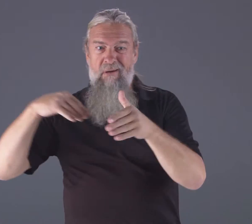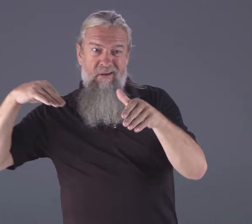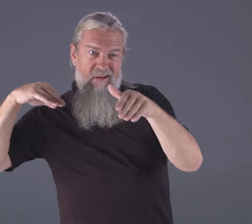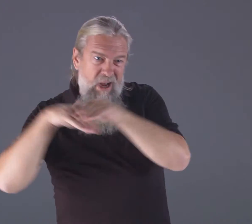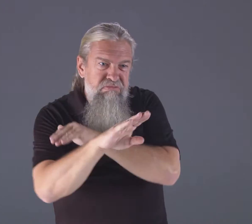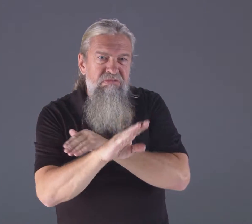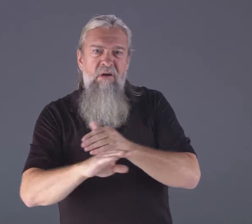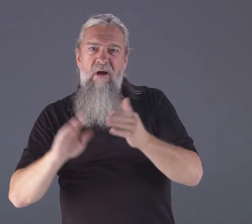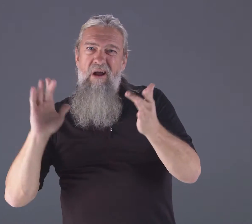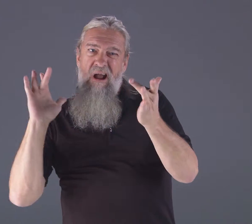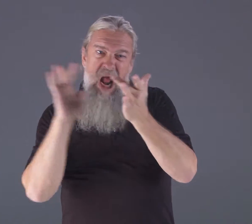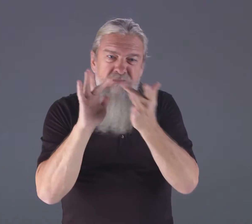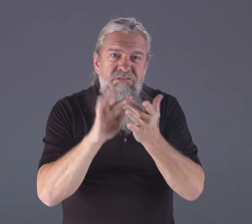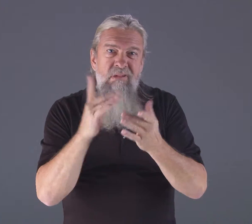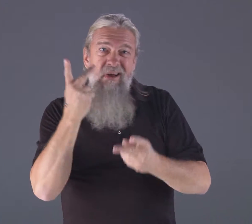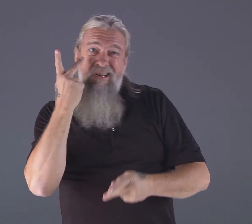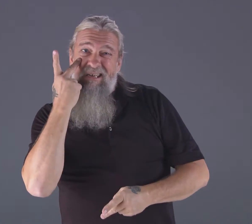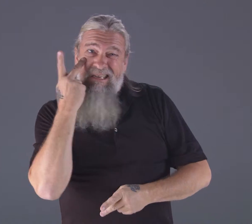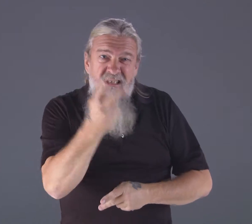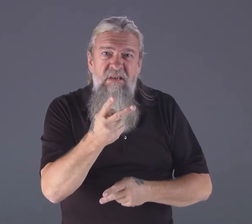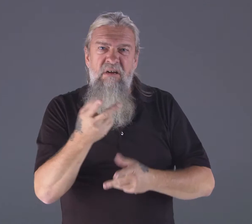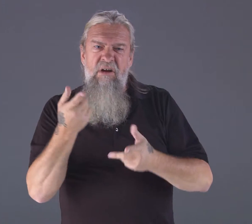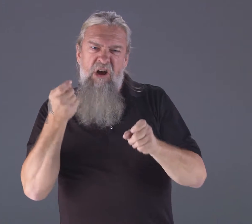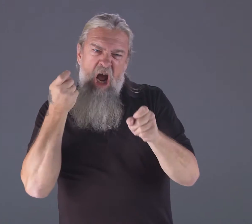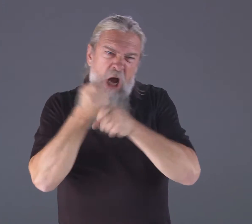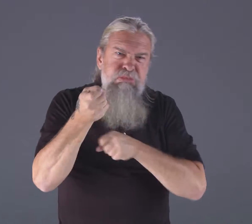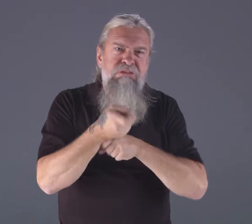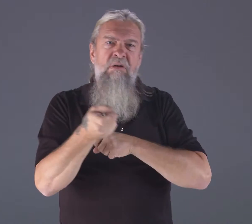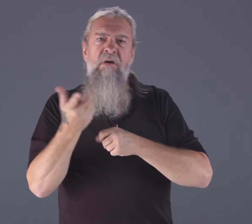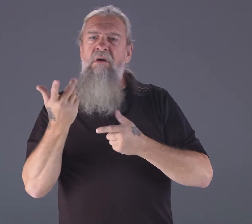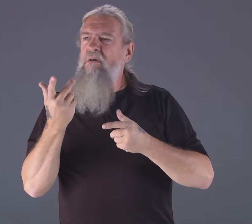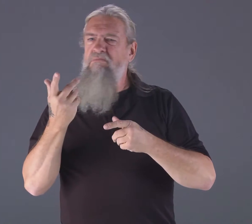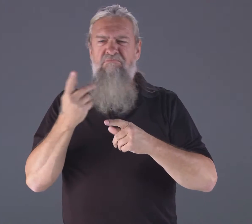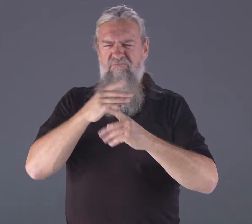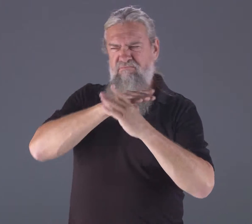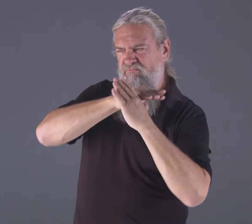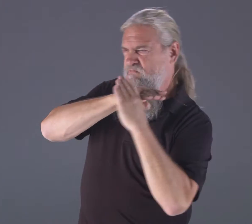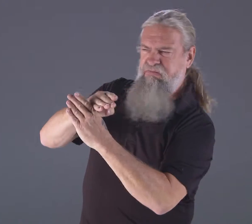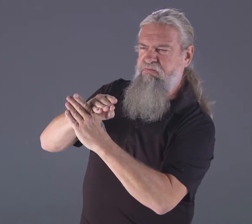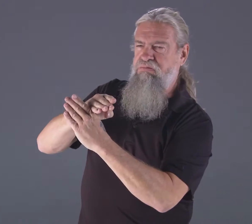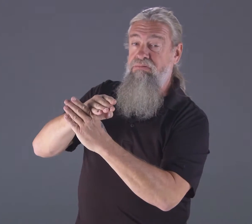This tells the abuser to stop abusing, harassing, or contacting you.